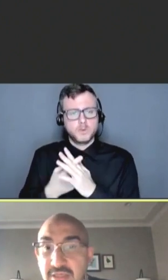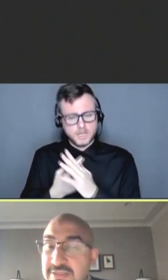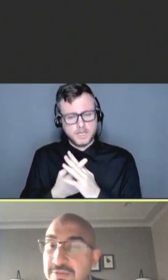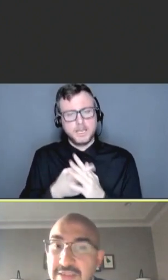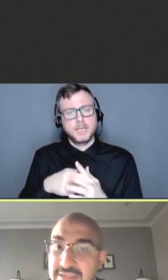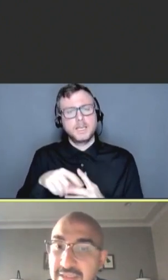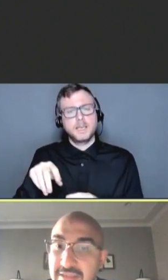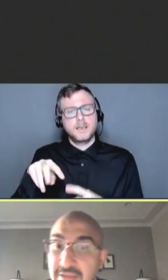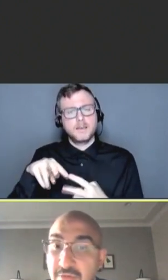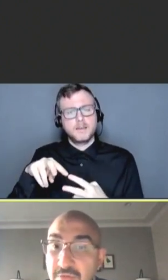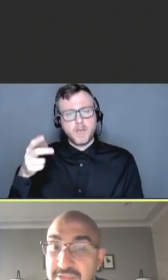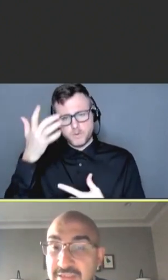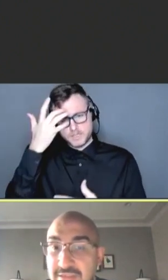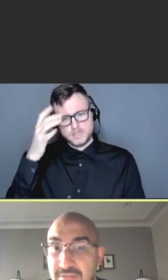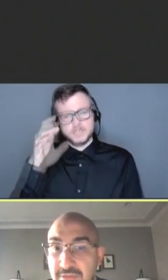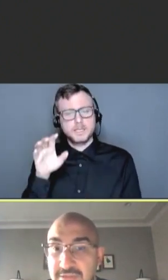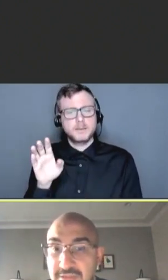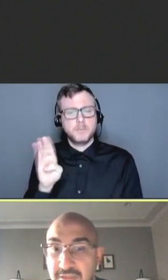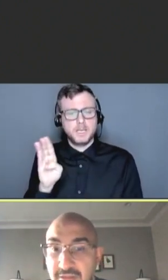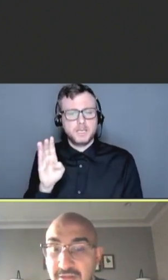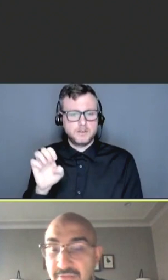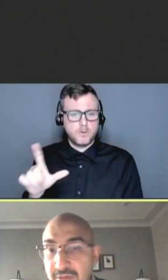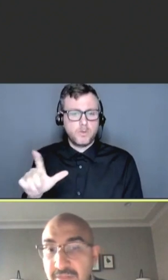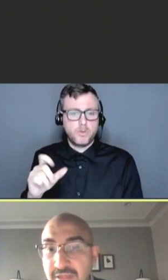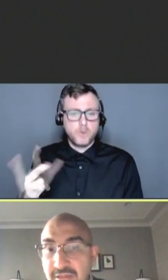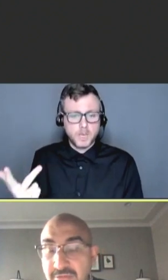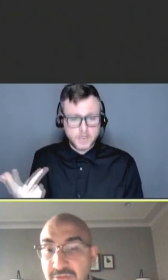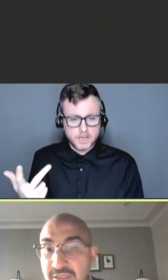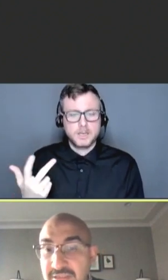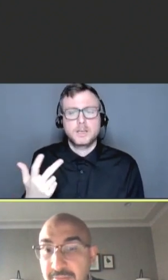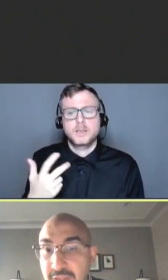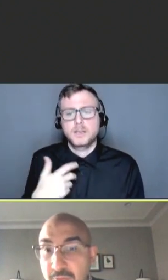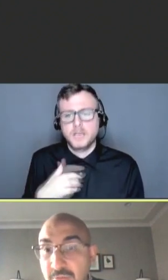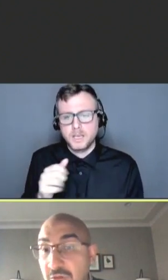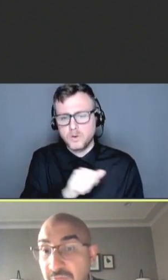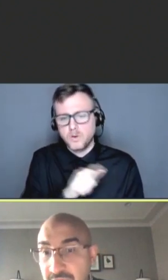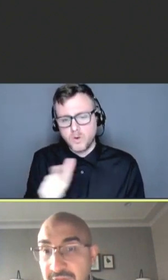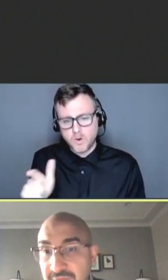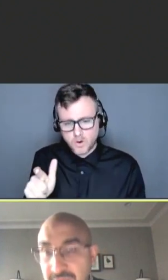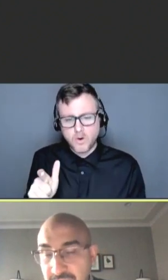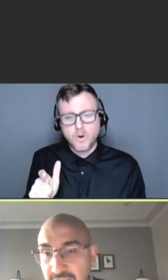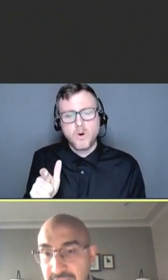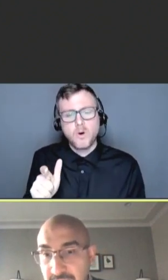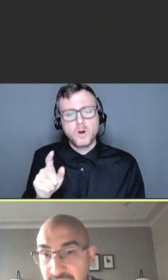as you can see, that all six antibodies on the right are neutralizing the BA1.1, and they even